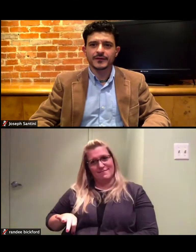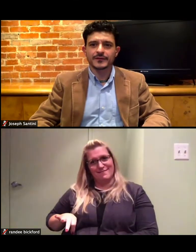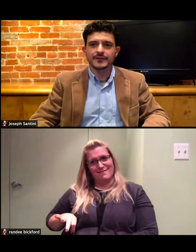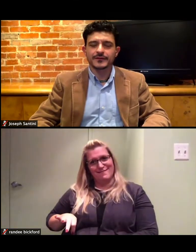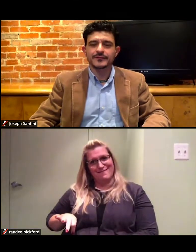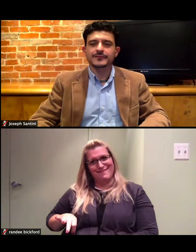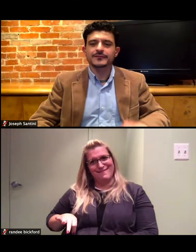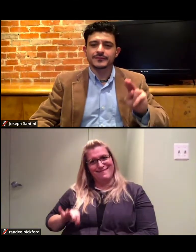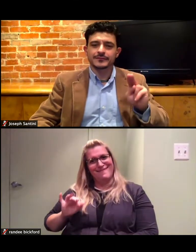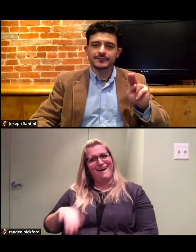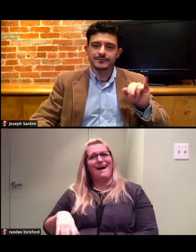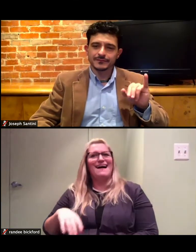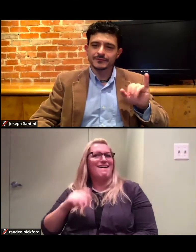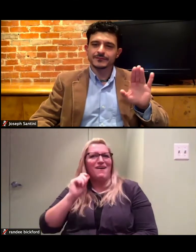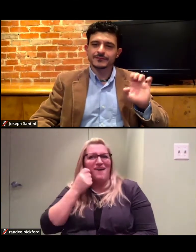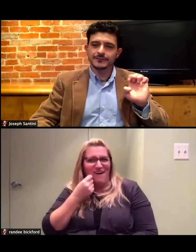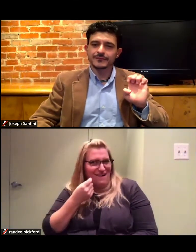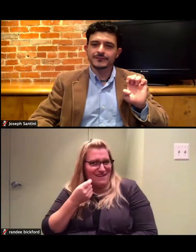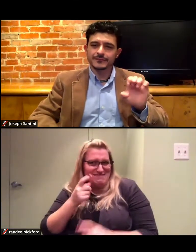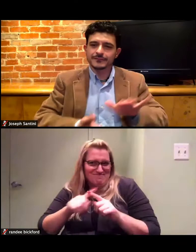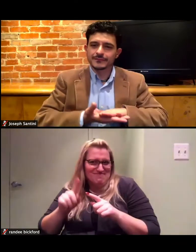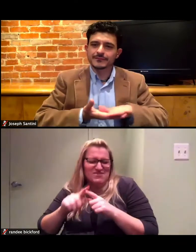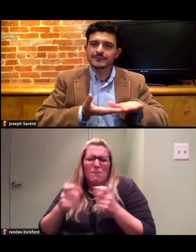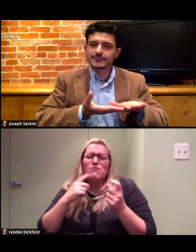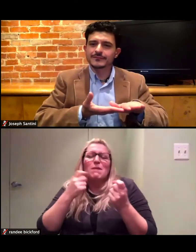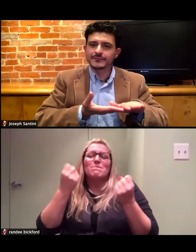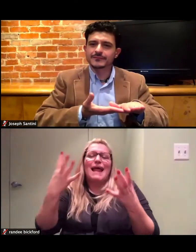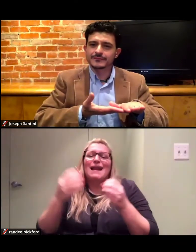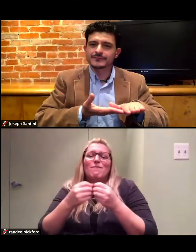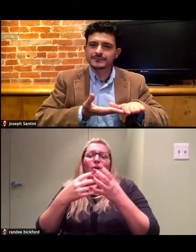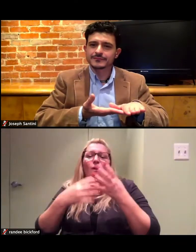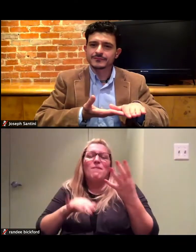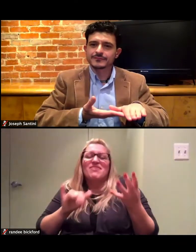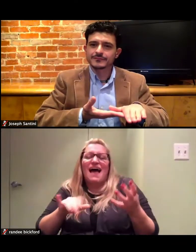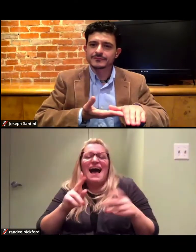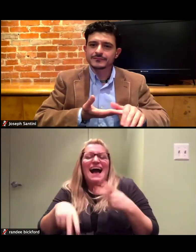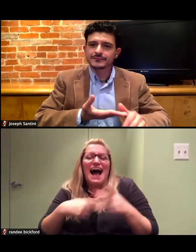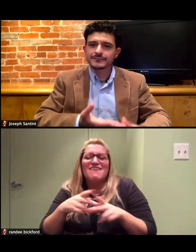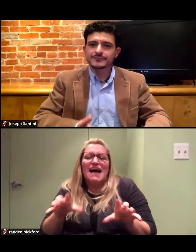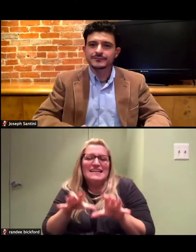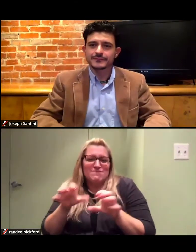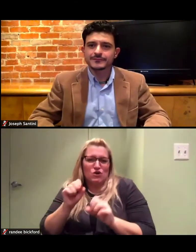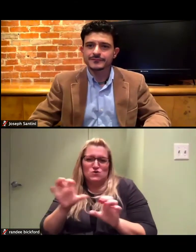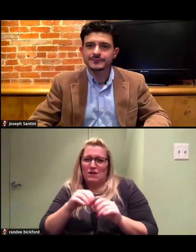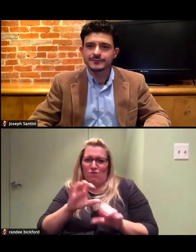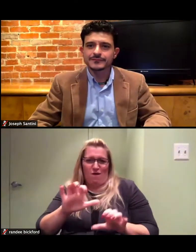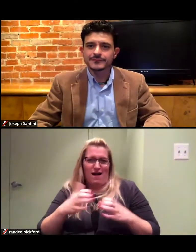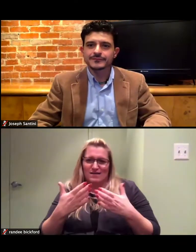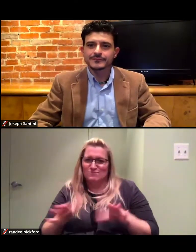to their earnings and what kind of profit they were left with in the end.